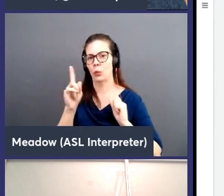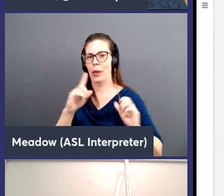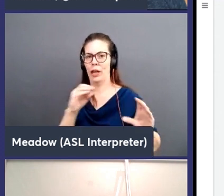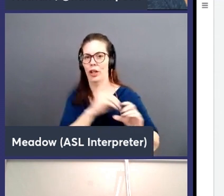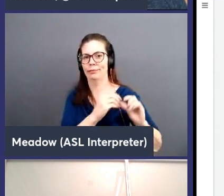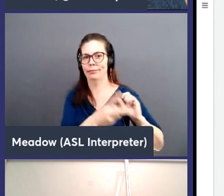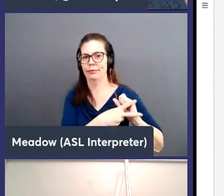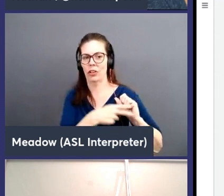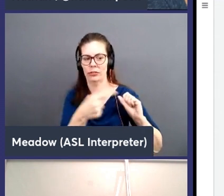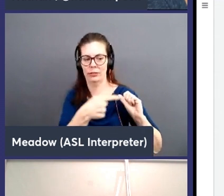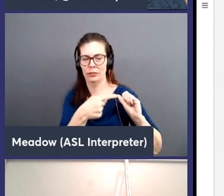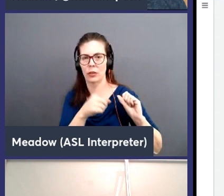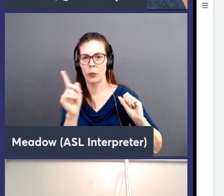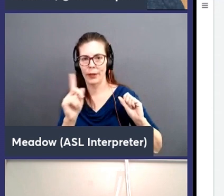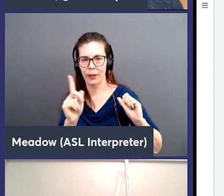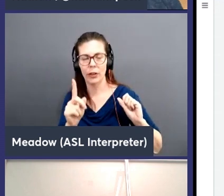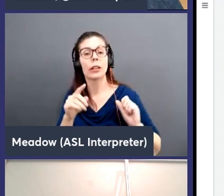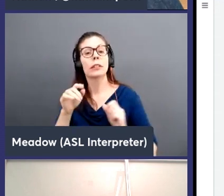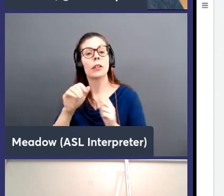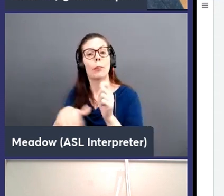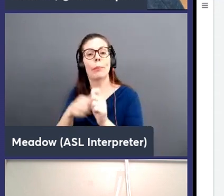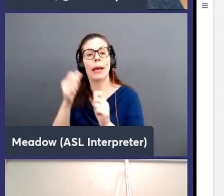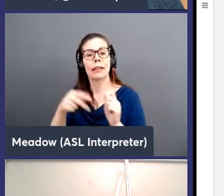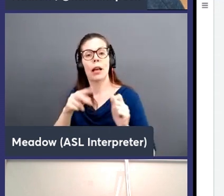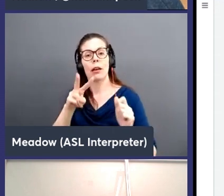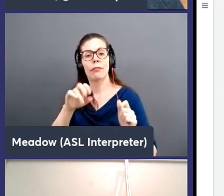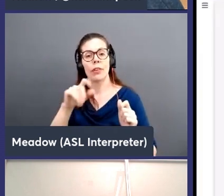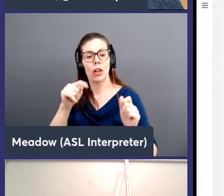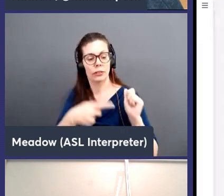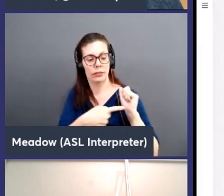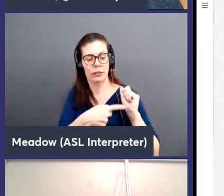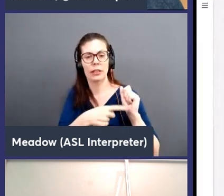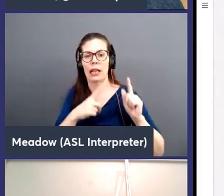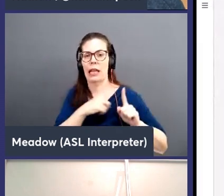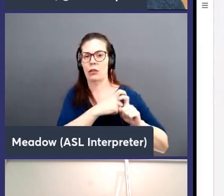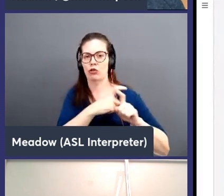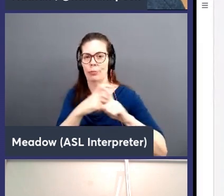so a backup vault is an encrypted storage location